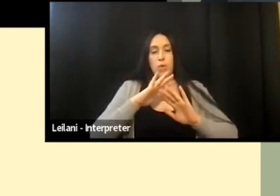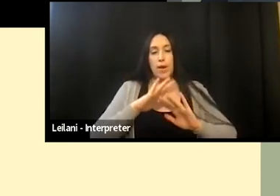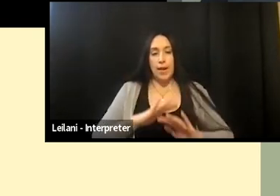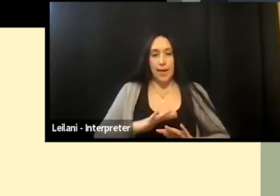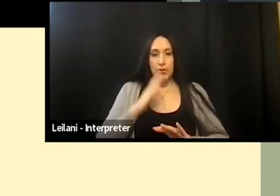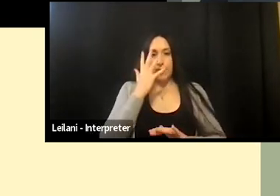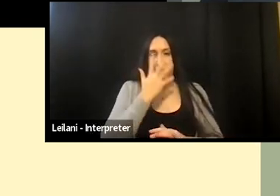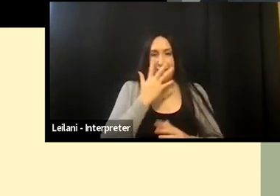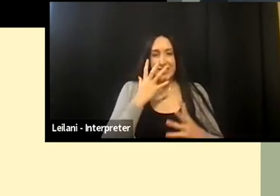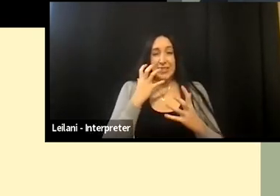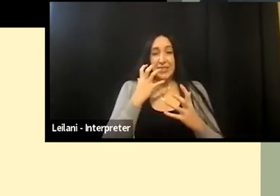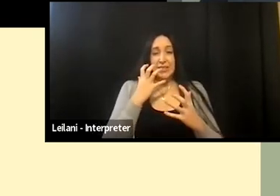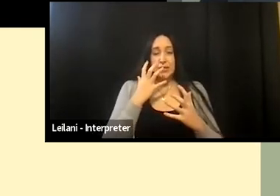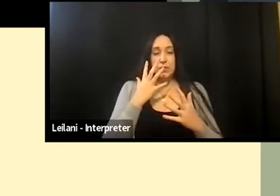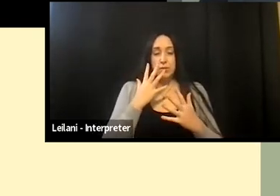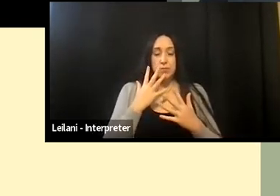and do it around your eyes,